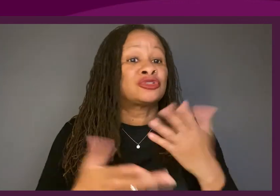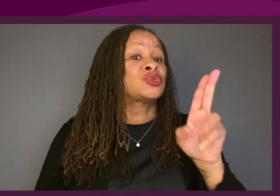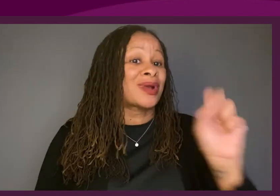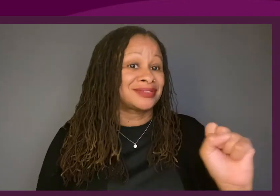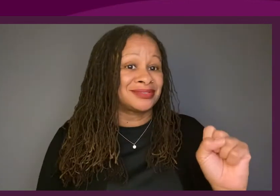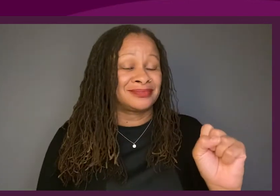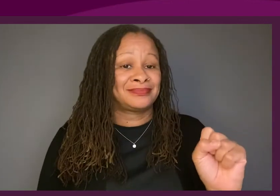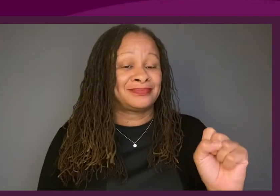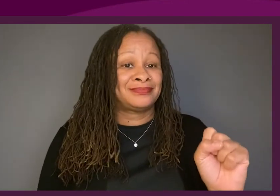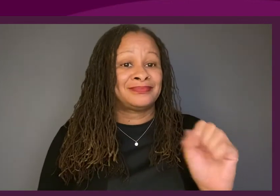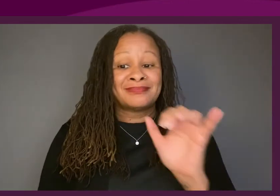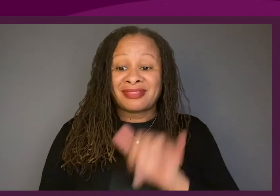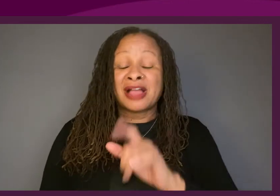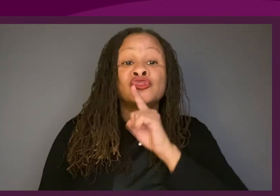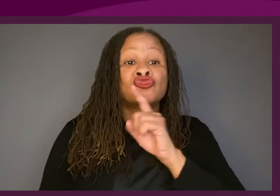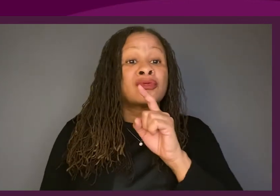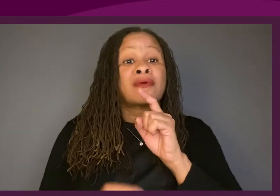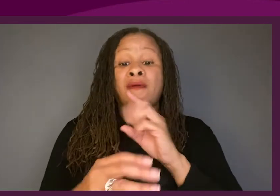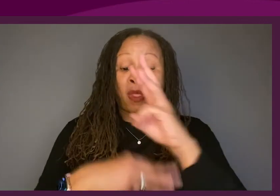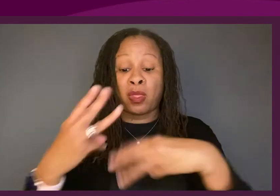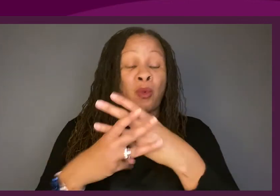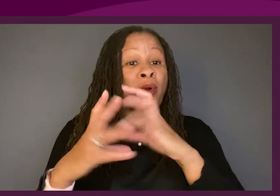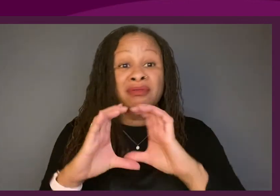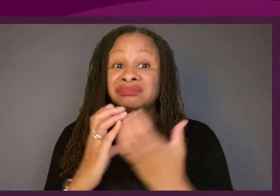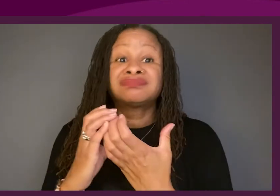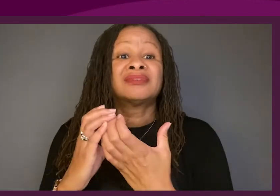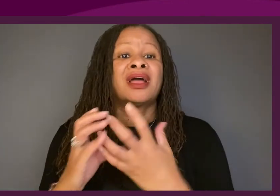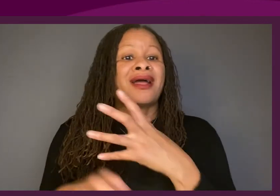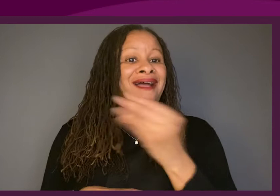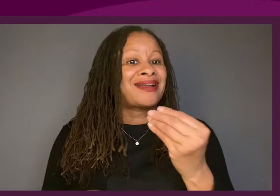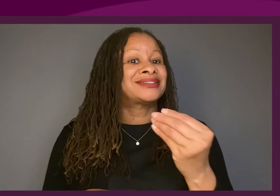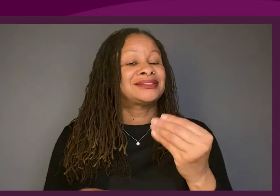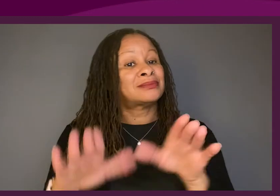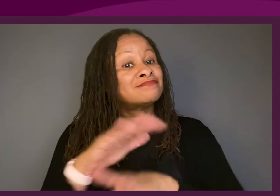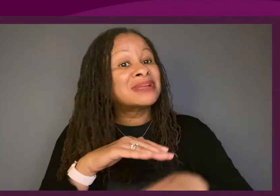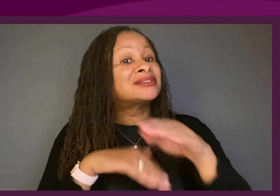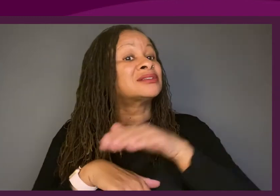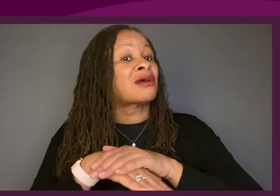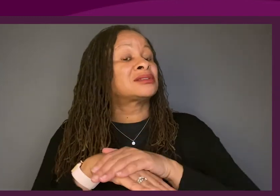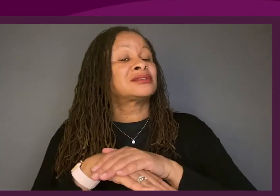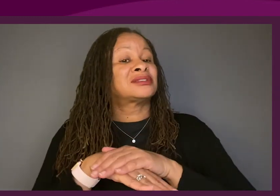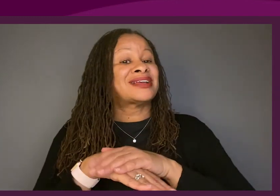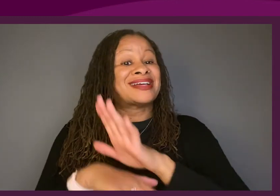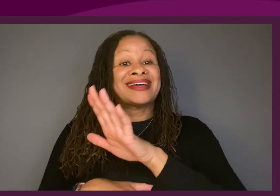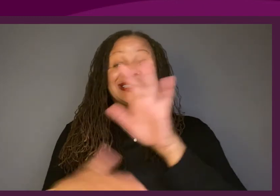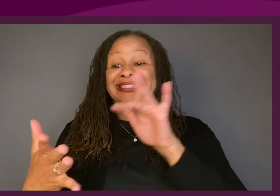And based on the Centers for Disease Control and Prevention and their numbers, they have